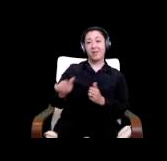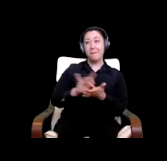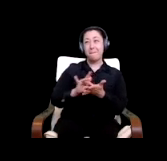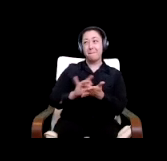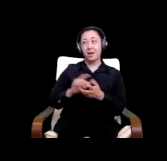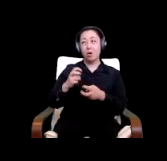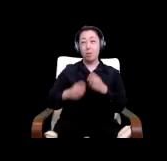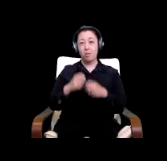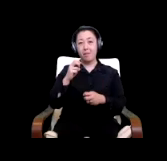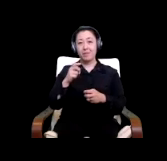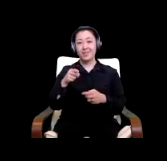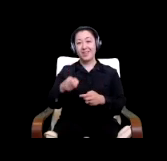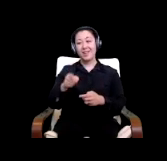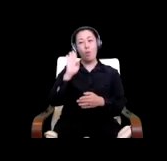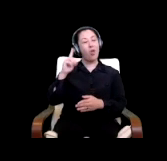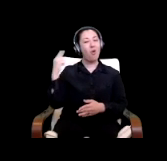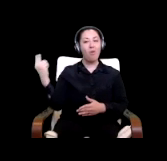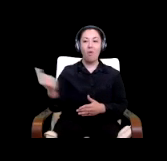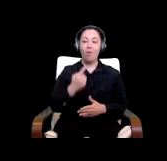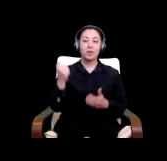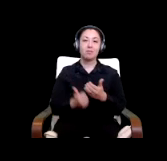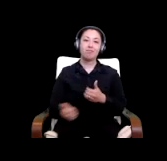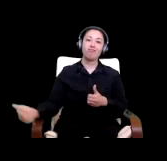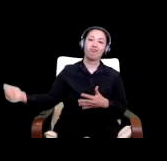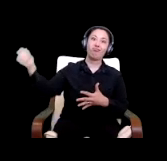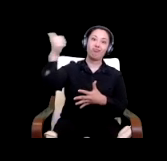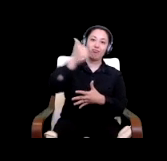pieces are always going to take priority over the educational pieces because if they are